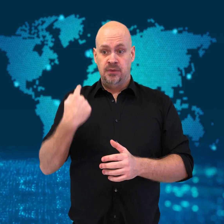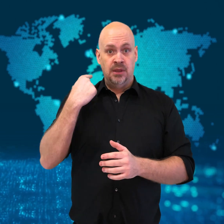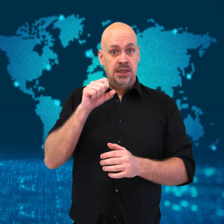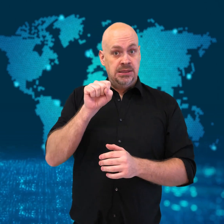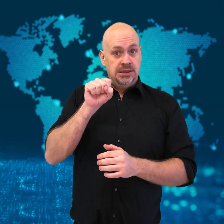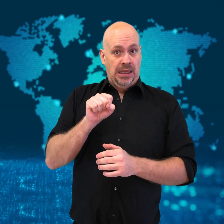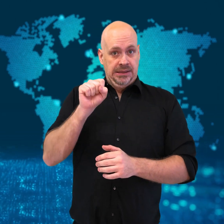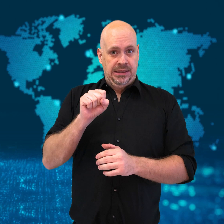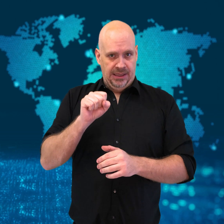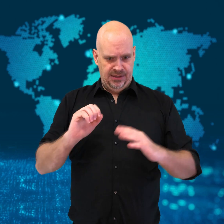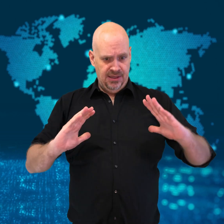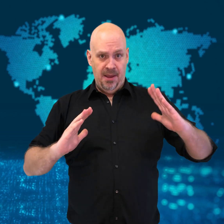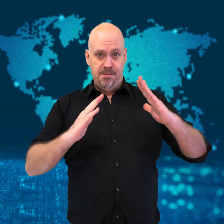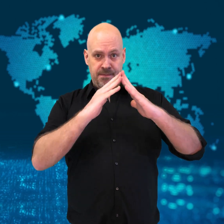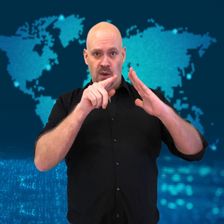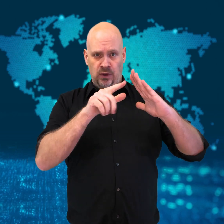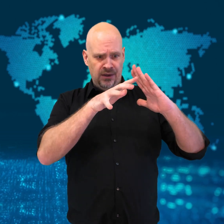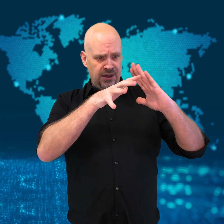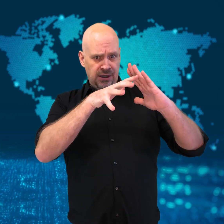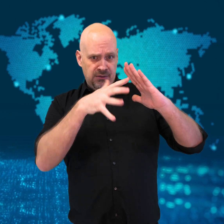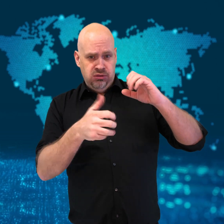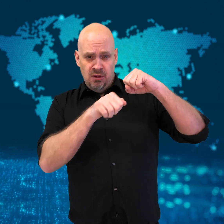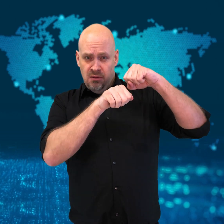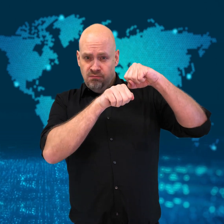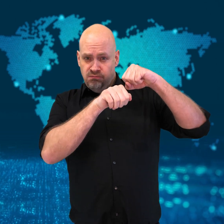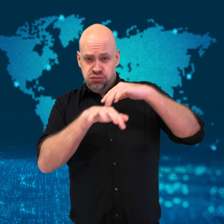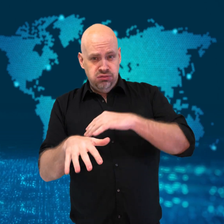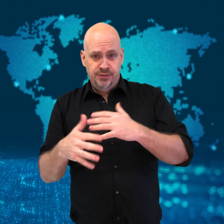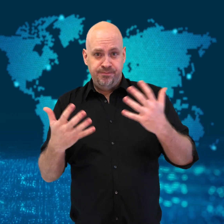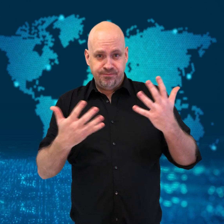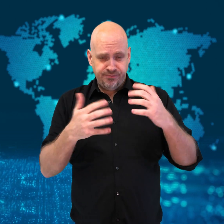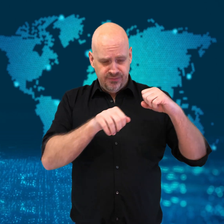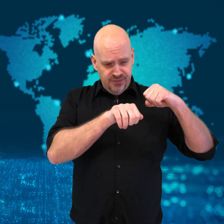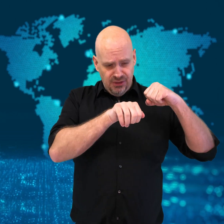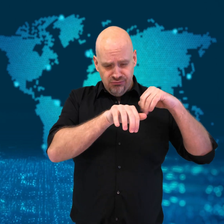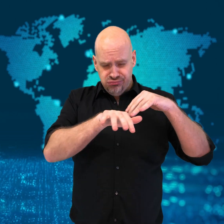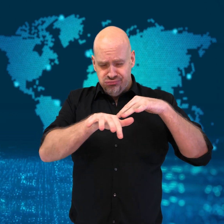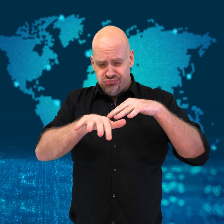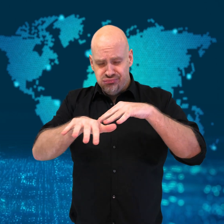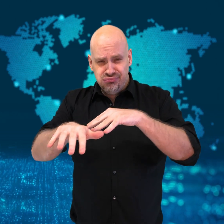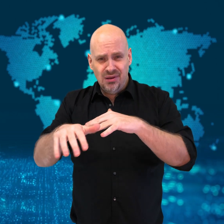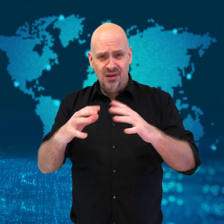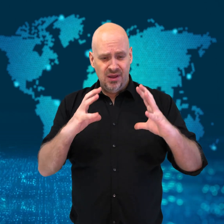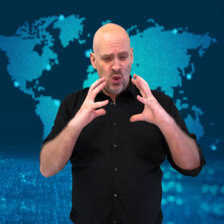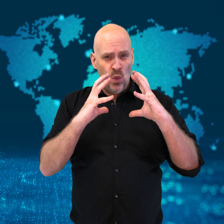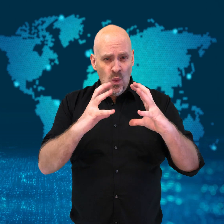On Sunday, a mountain glacier collapsed,